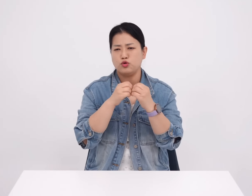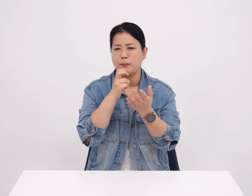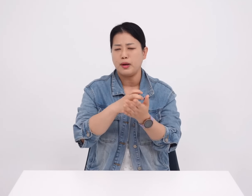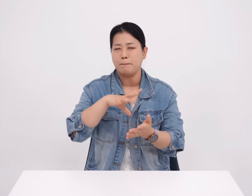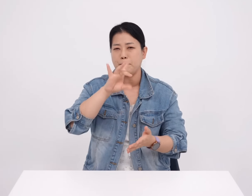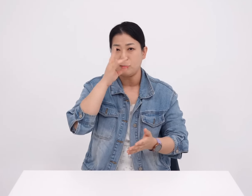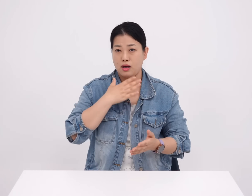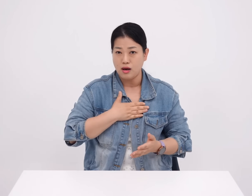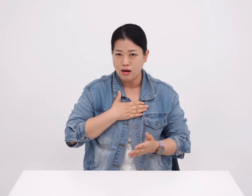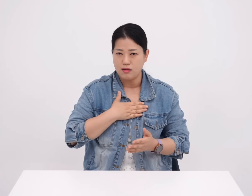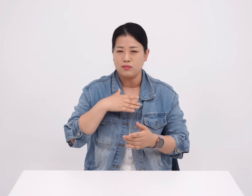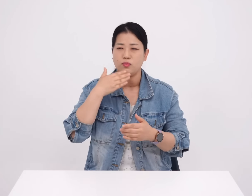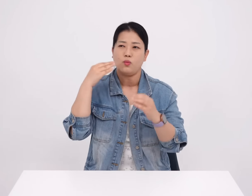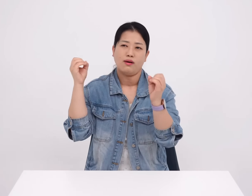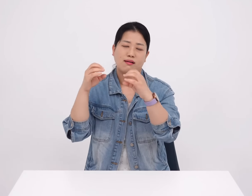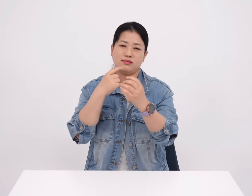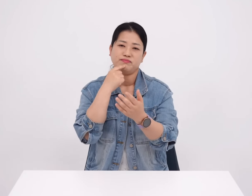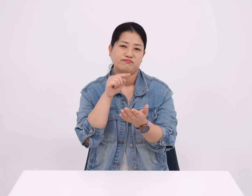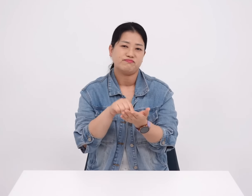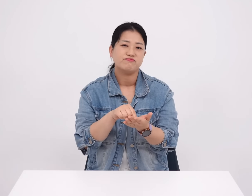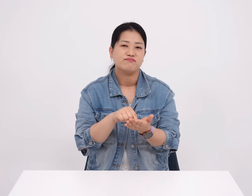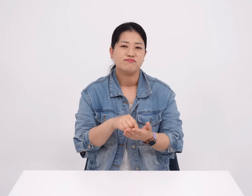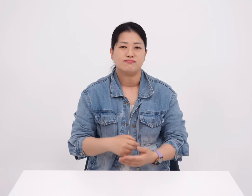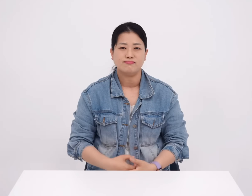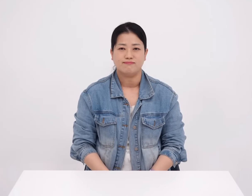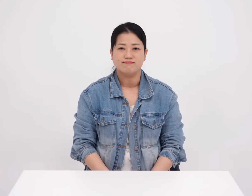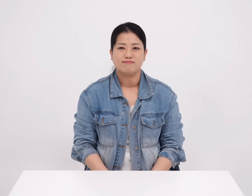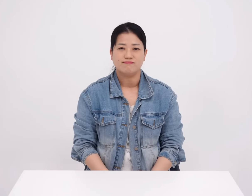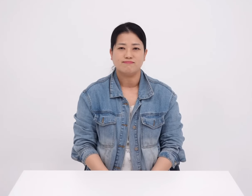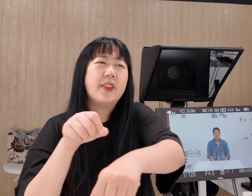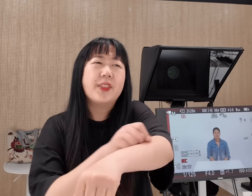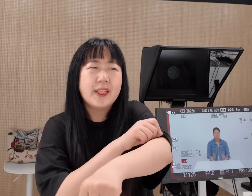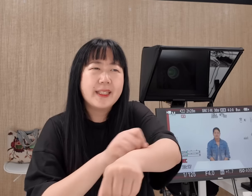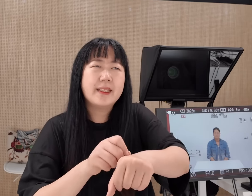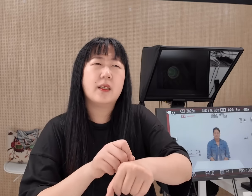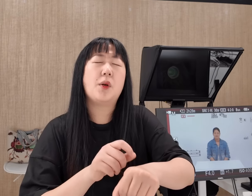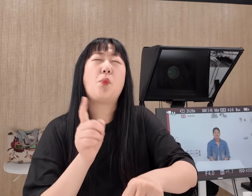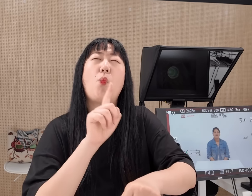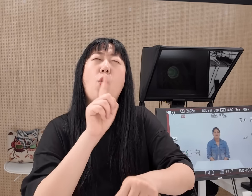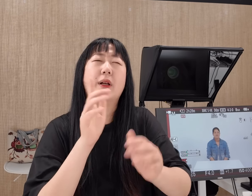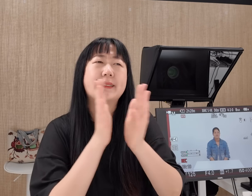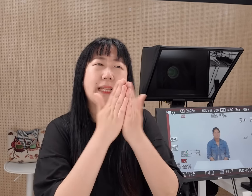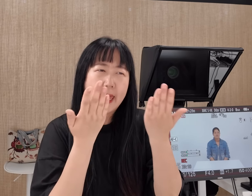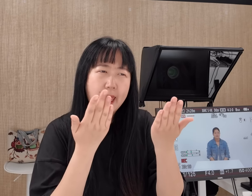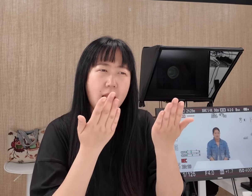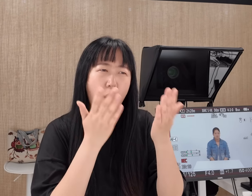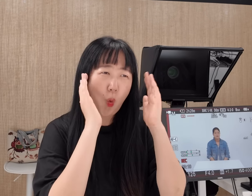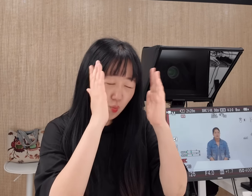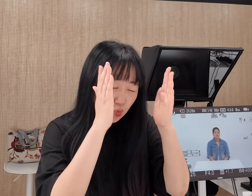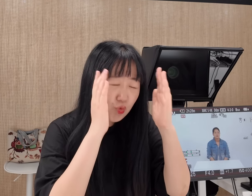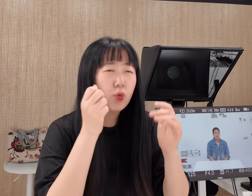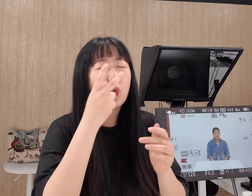It's easier to communicate with a deaf person if you know grammar. Especially people who study through